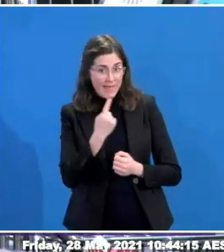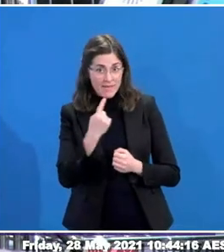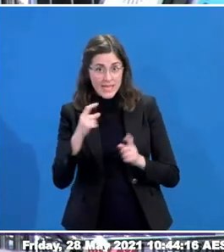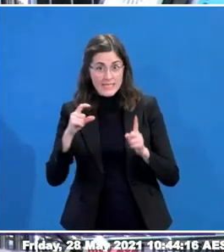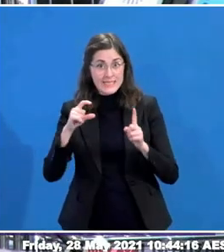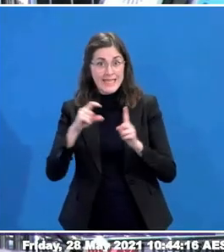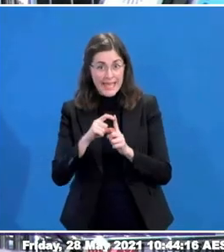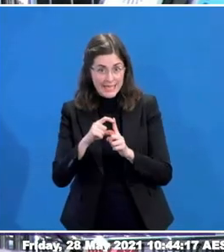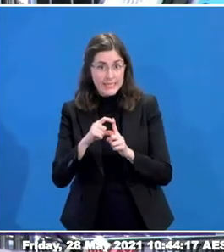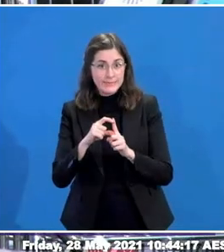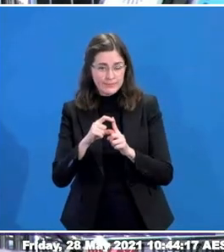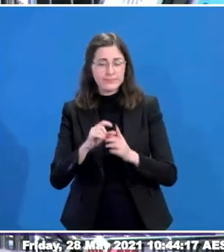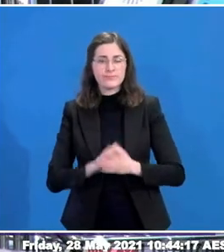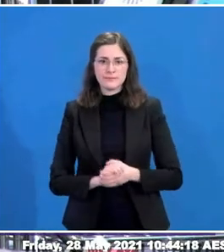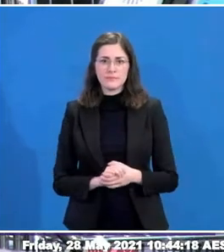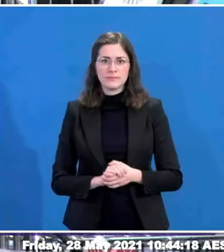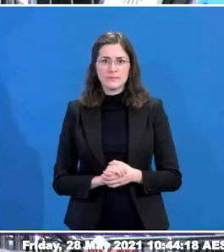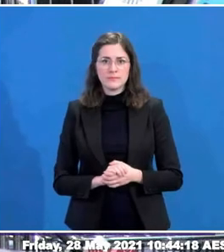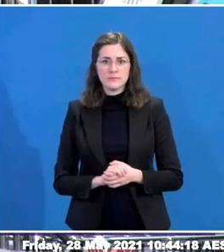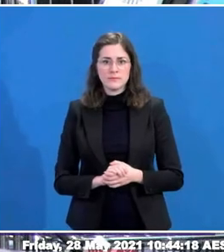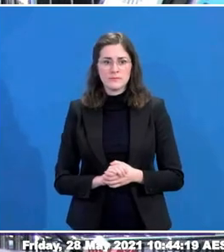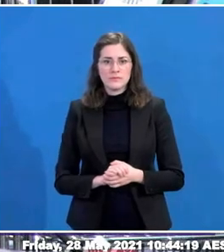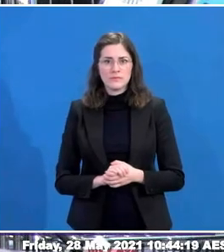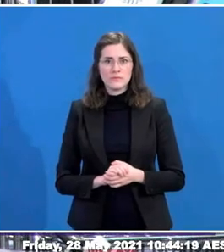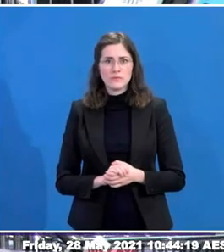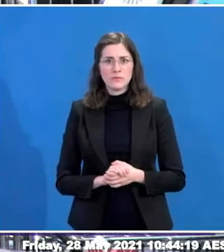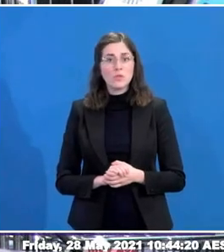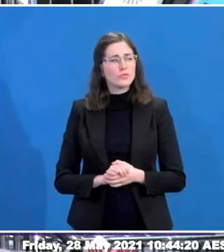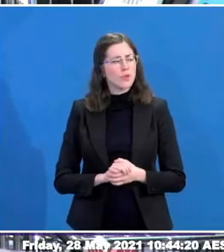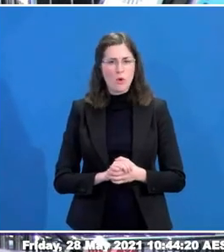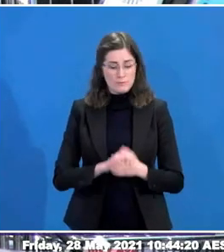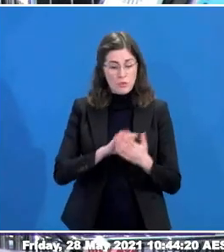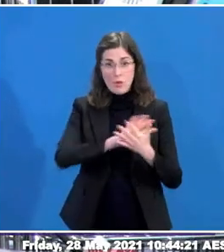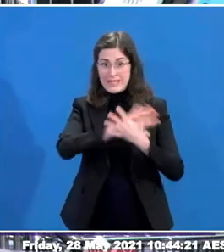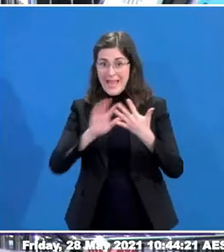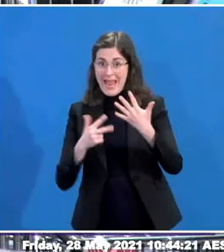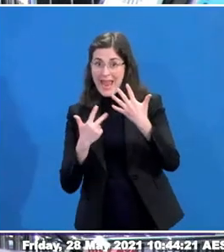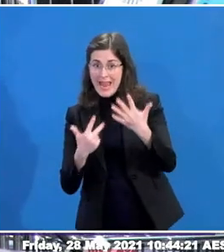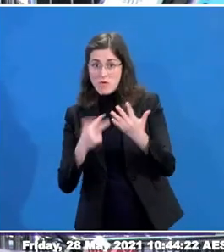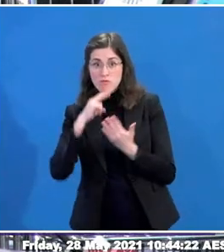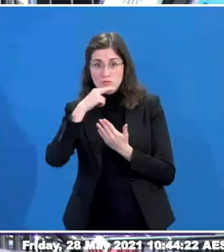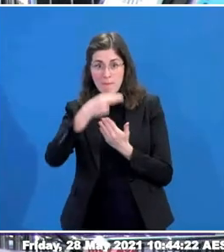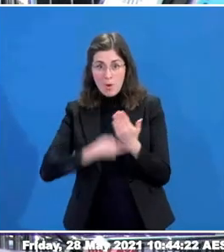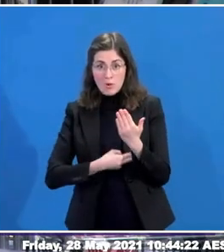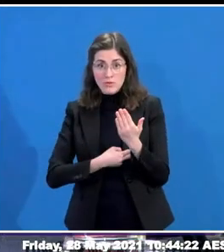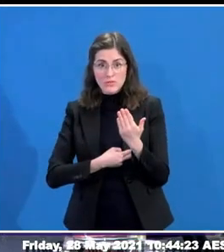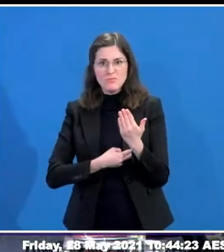So these changes to the Piaud reports you've described at paragraph 401 and following; is that right?